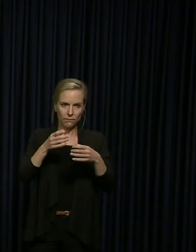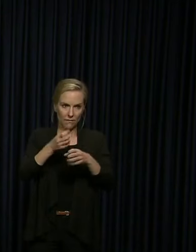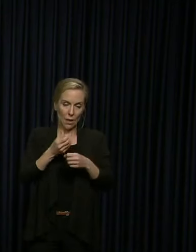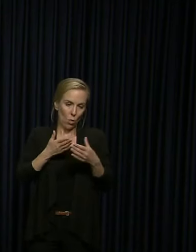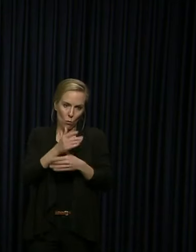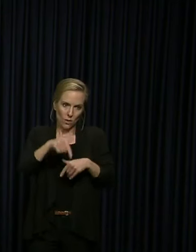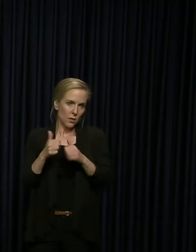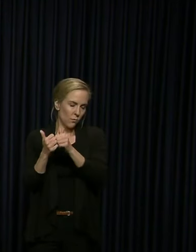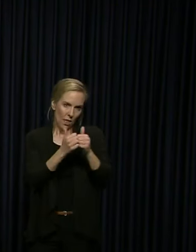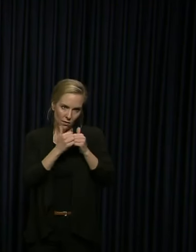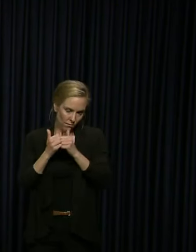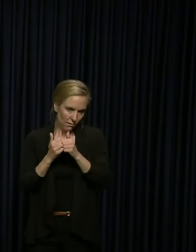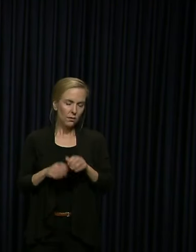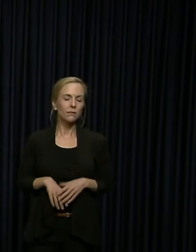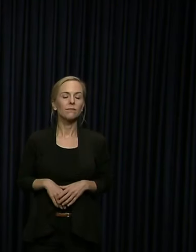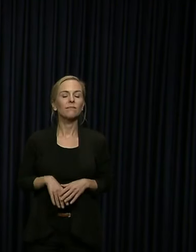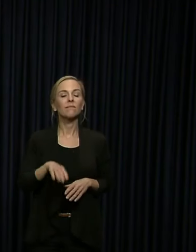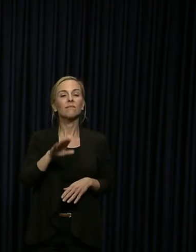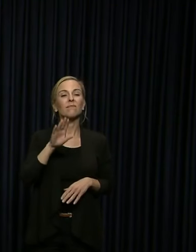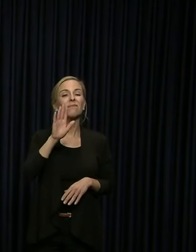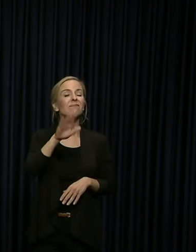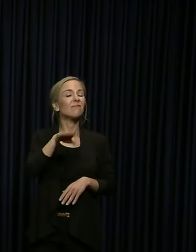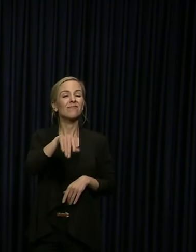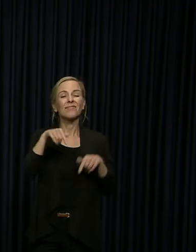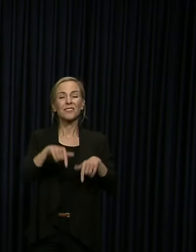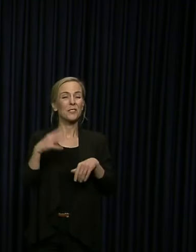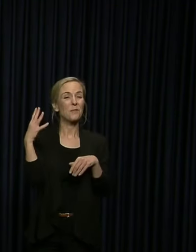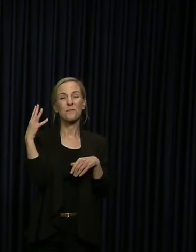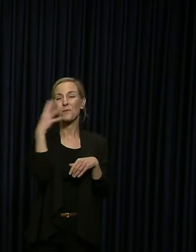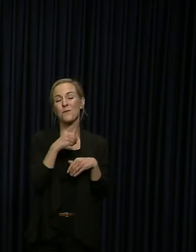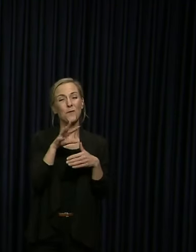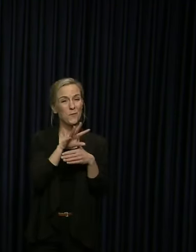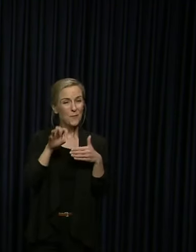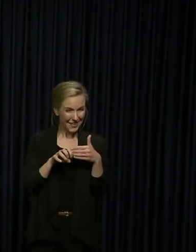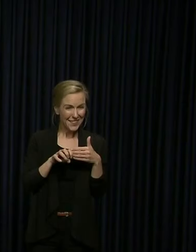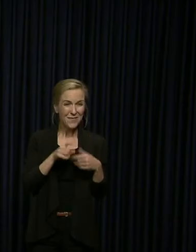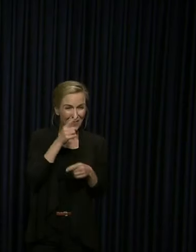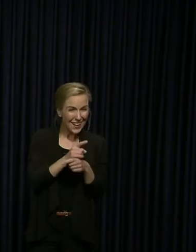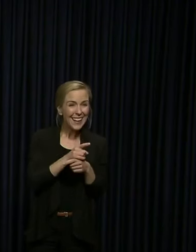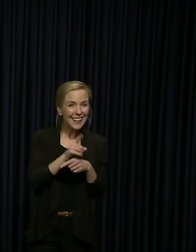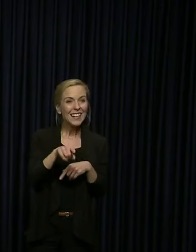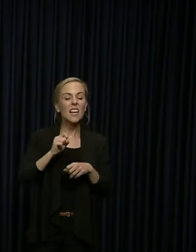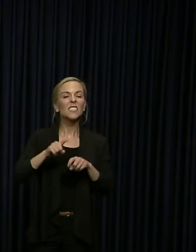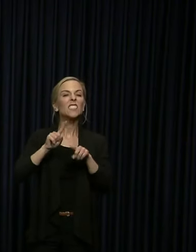GETTING EXERCISE, IF YOU'RE COMING PAST SOMEBODY, BE SIX FEET APART. THAT'S WHERE SOCIAL DISTANCING